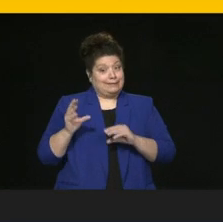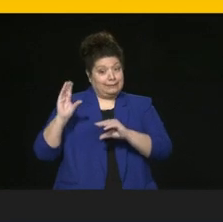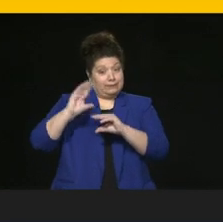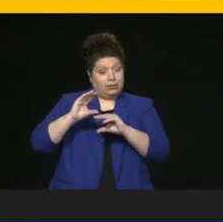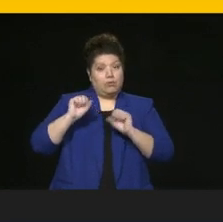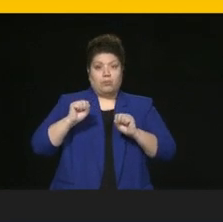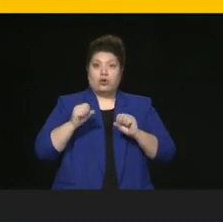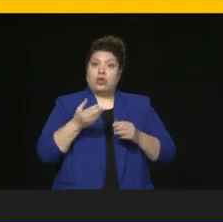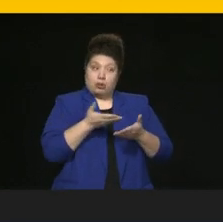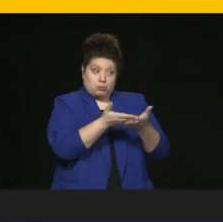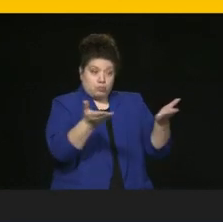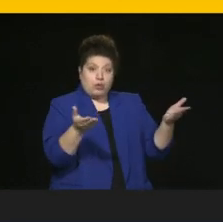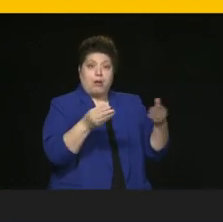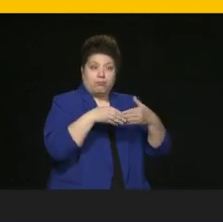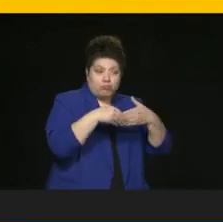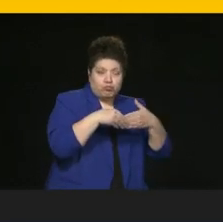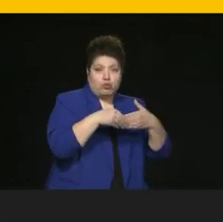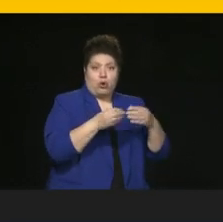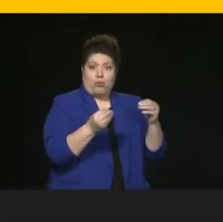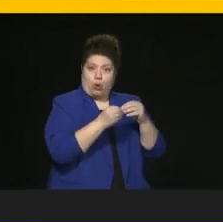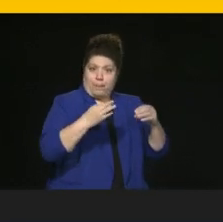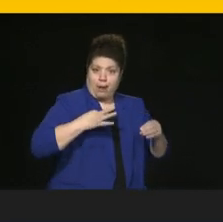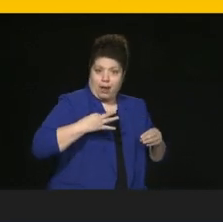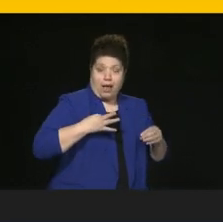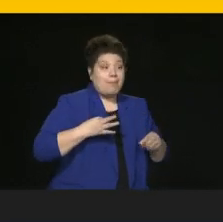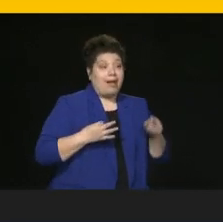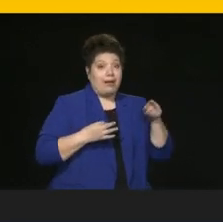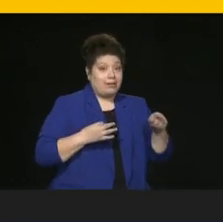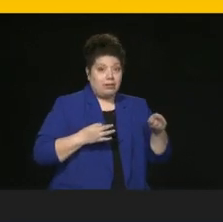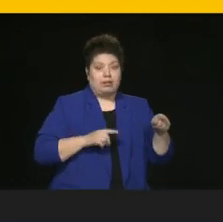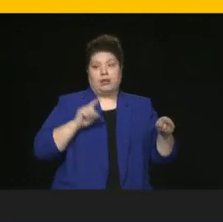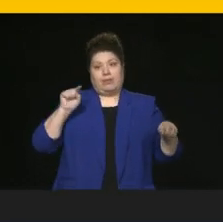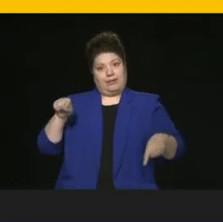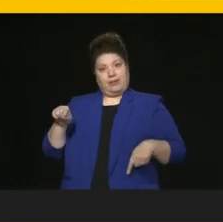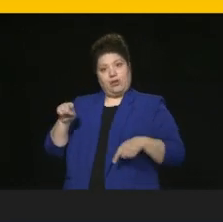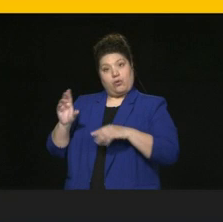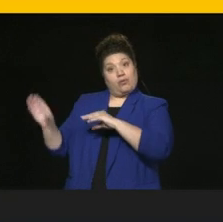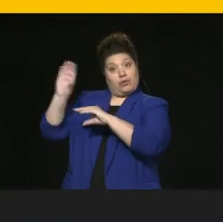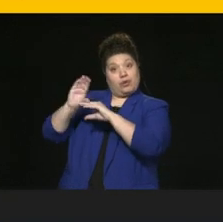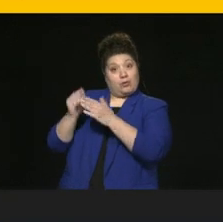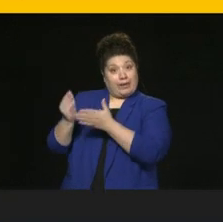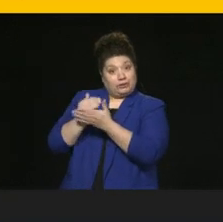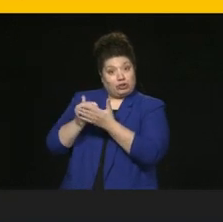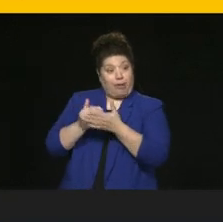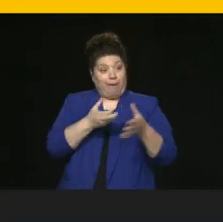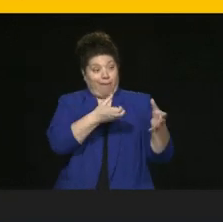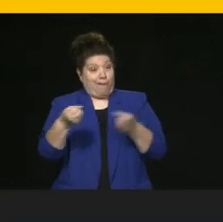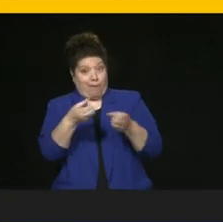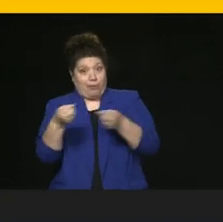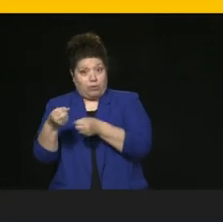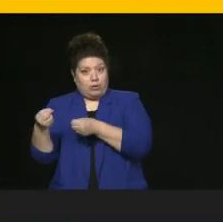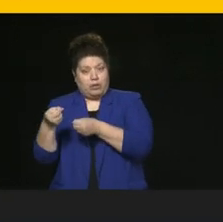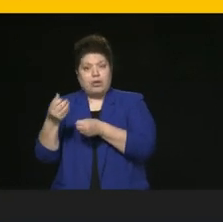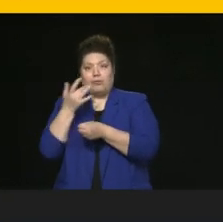PEOPLE TO ACCESS THE CERB, THERE WILL BE LESS PEOPLE ON THE CERB ONCE THE WAGE SUBSIDY IS FULLY